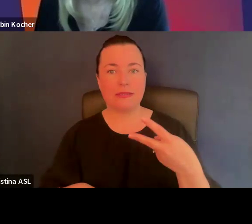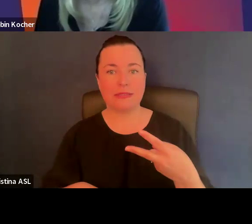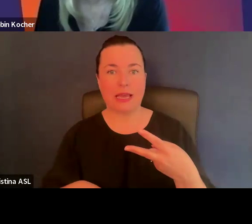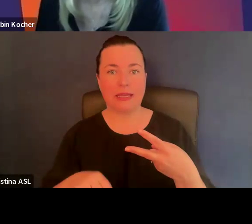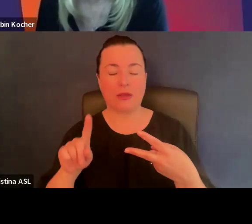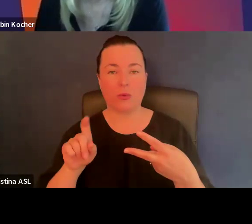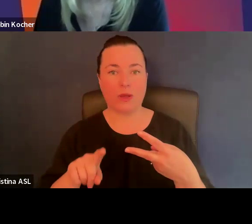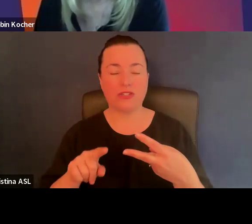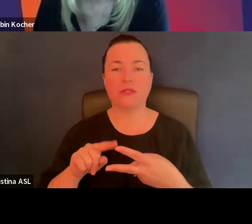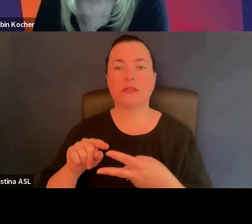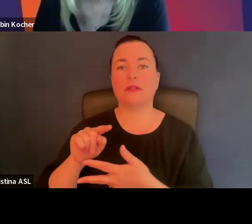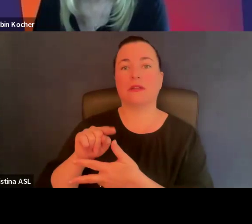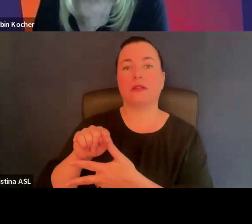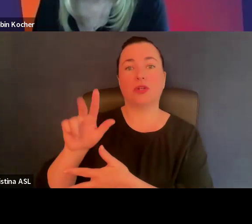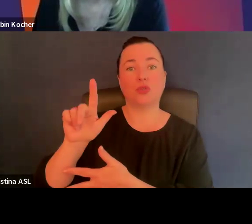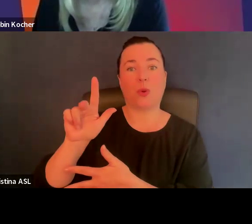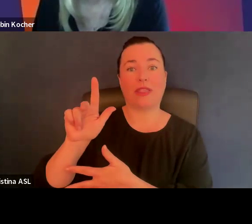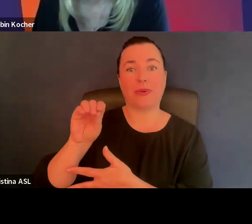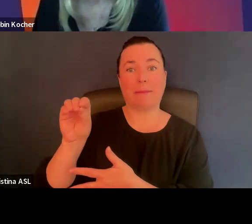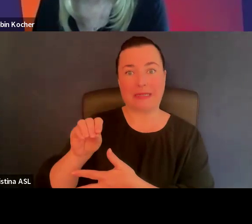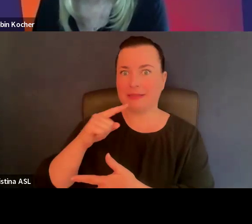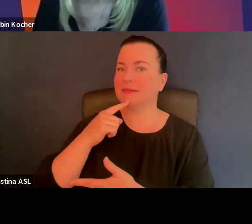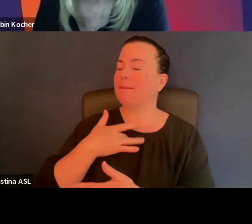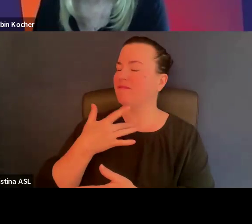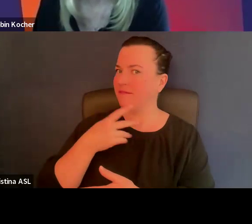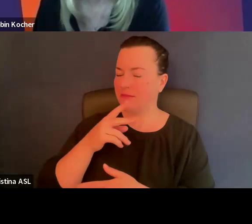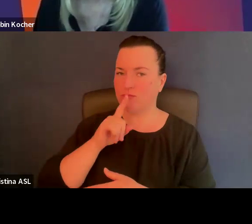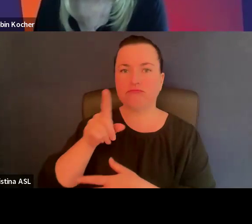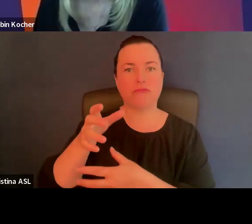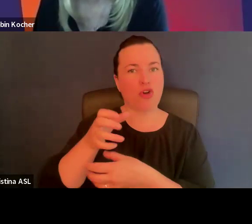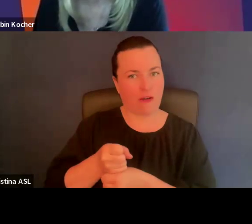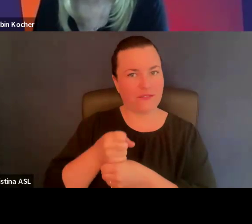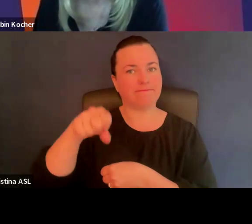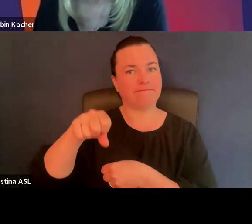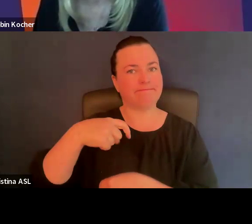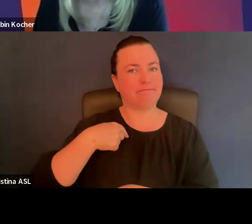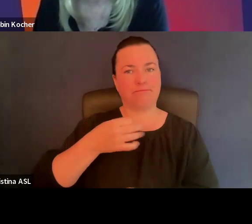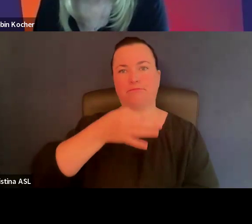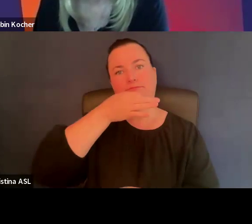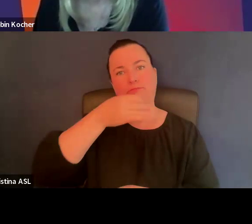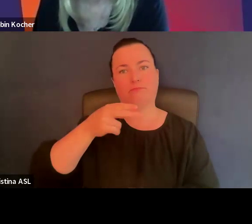23% said very confident, I'm a self-advocacy pro. 68 said fairly confident,